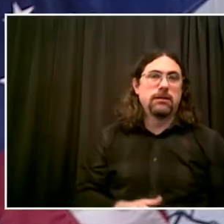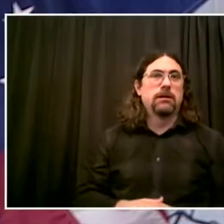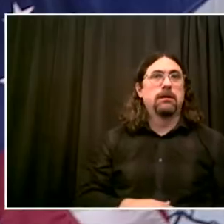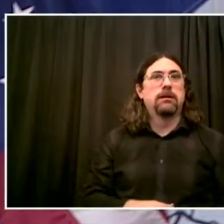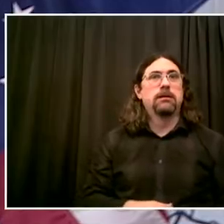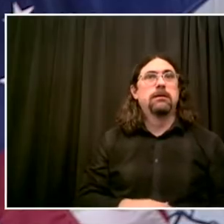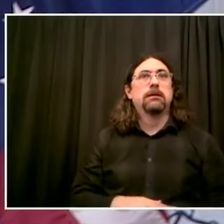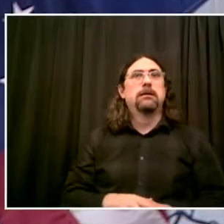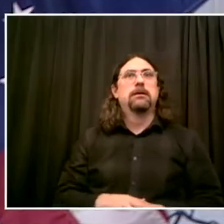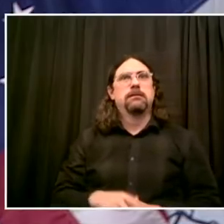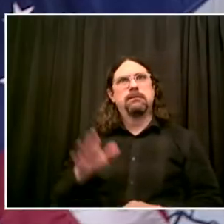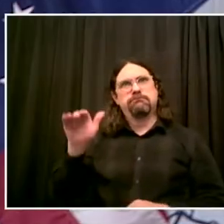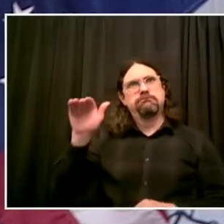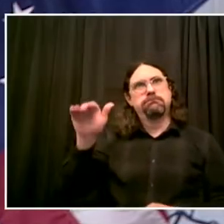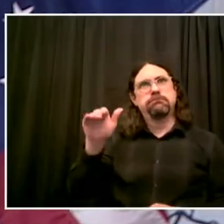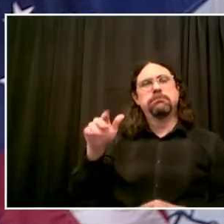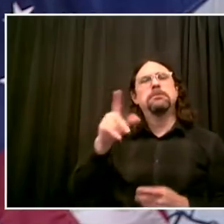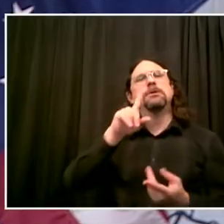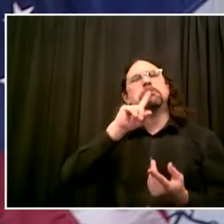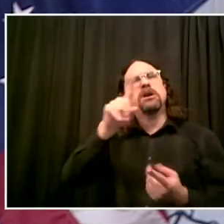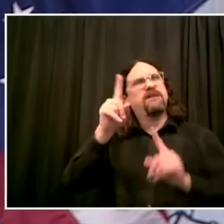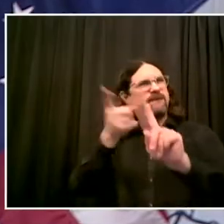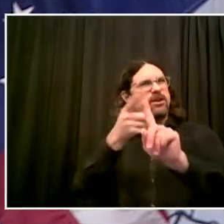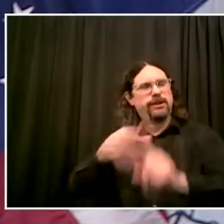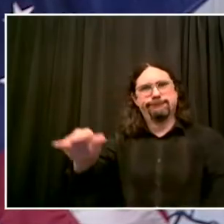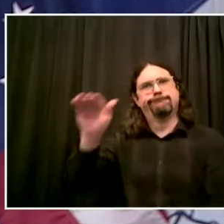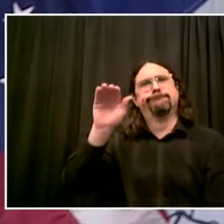WRKOIG NWITHIN THE RULES OF THE